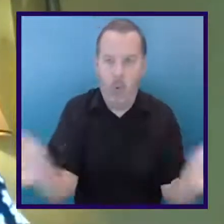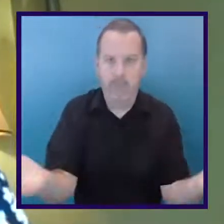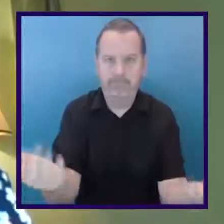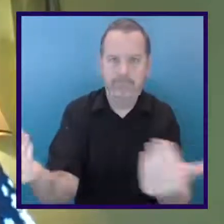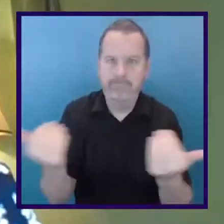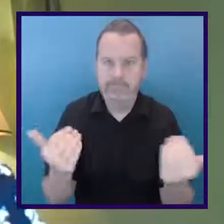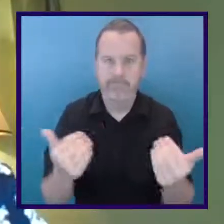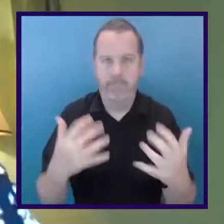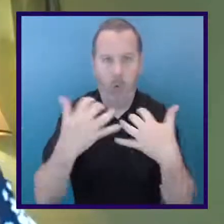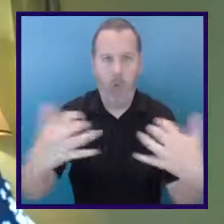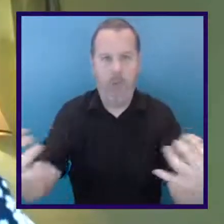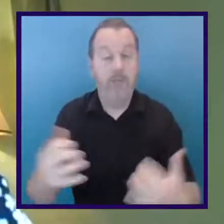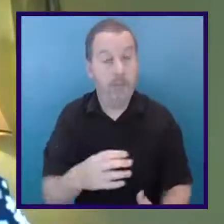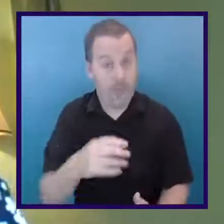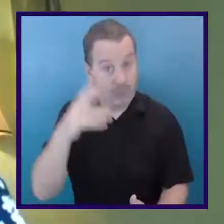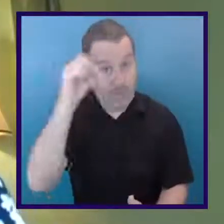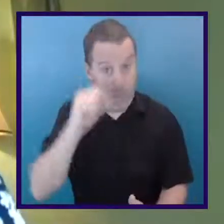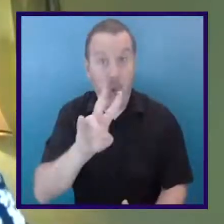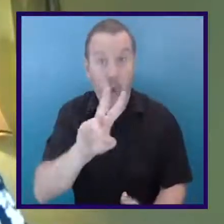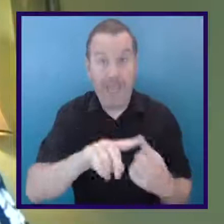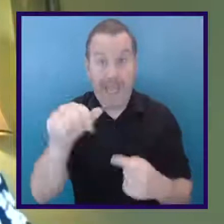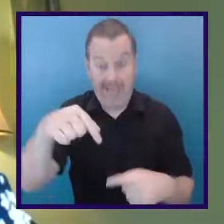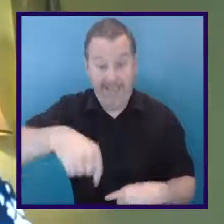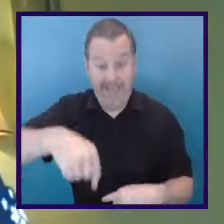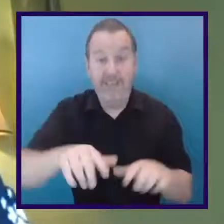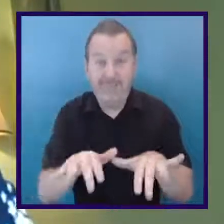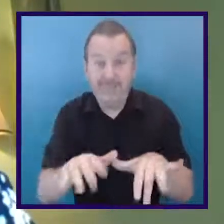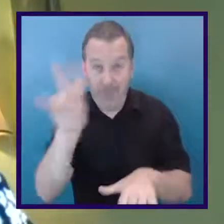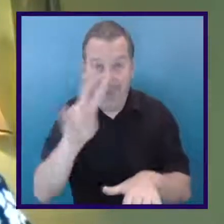We won’t publish repeated questions and comments so if you see a poster question that